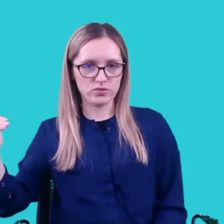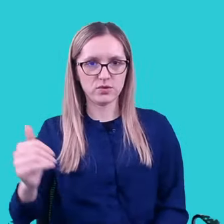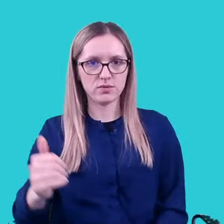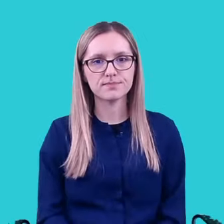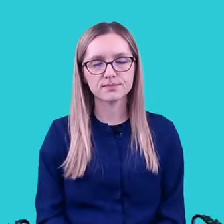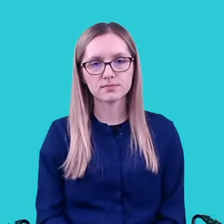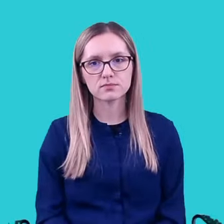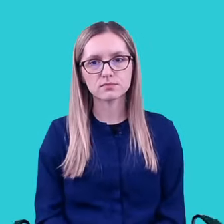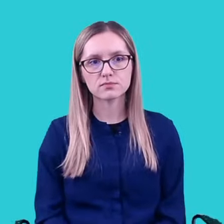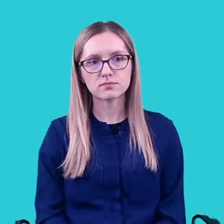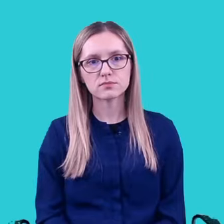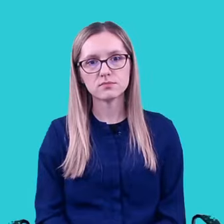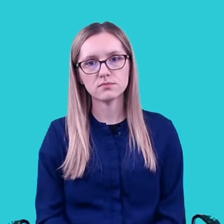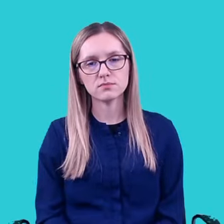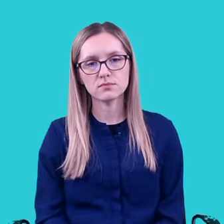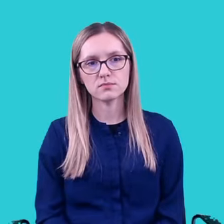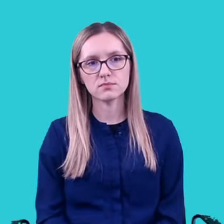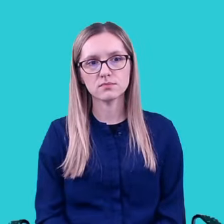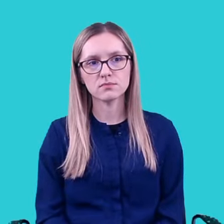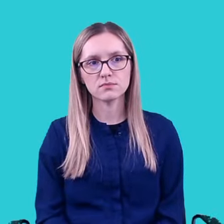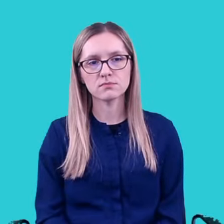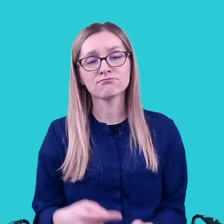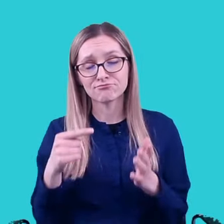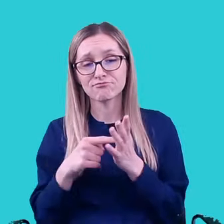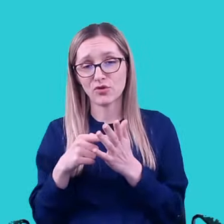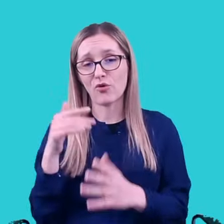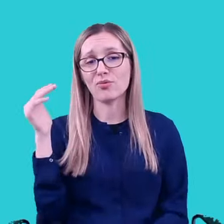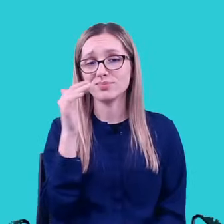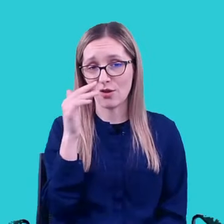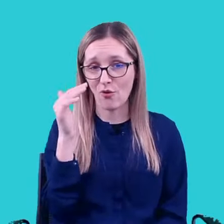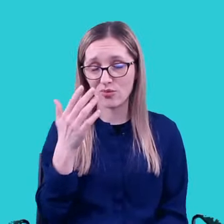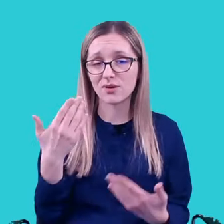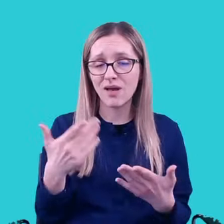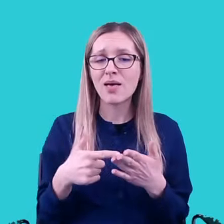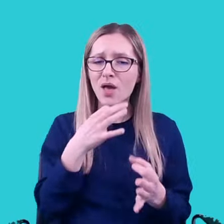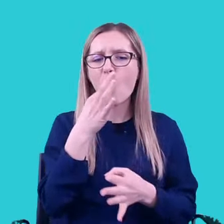This was theory. Now, I will tell you how to use it in practice.